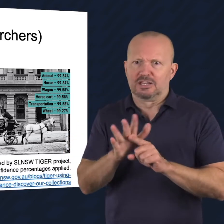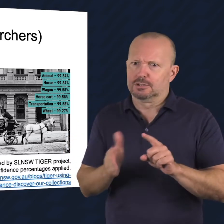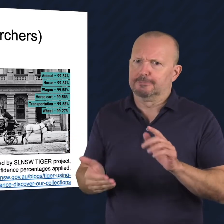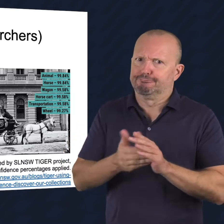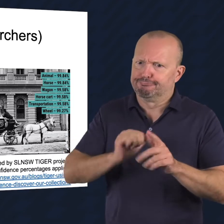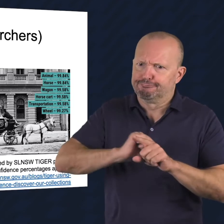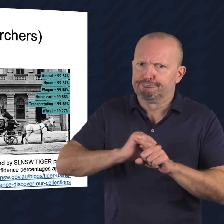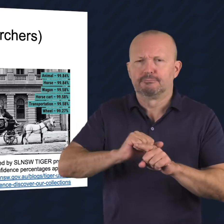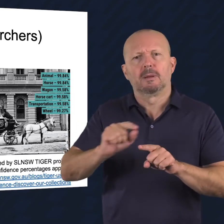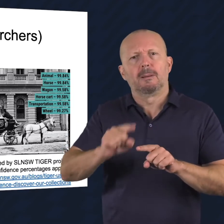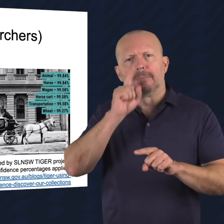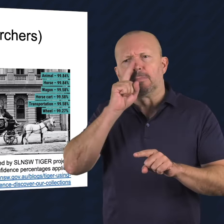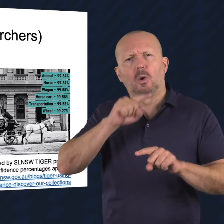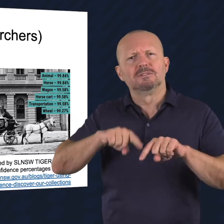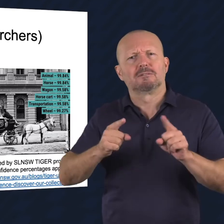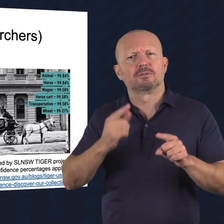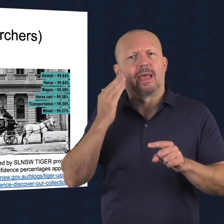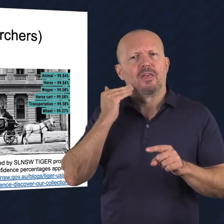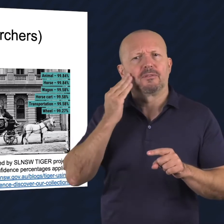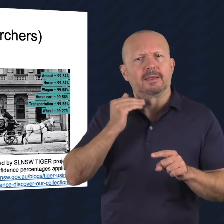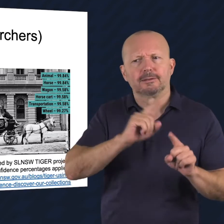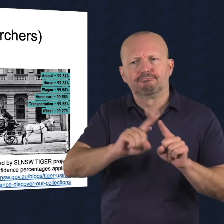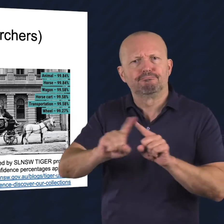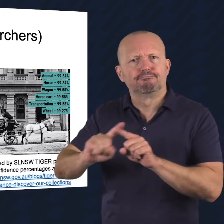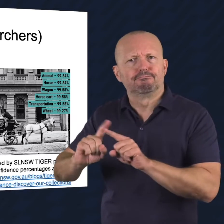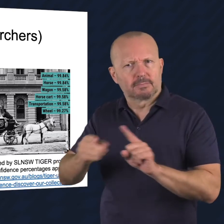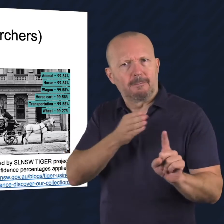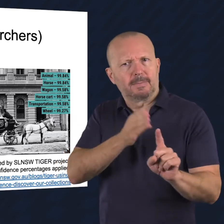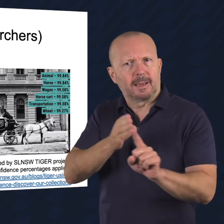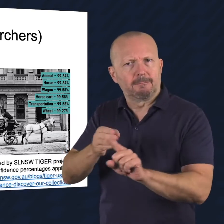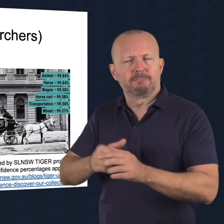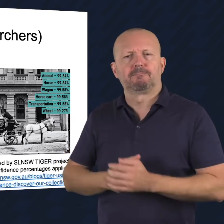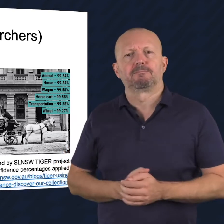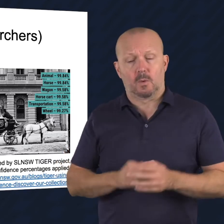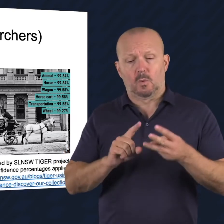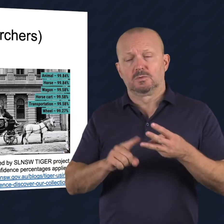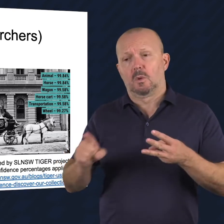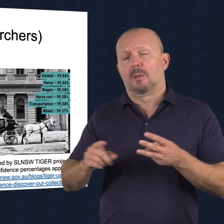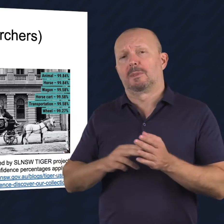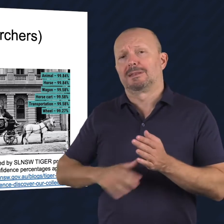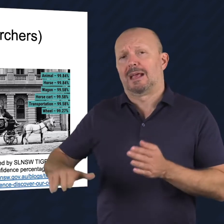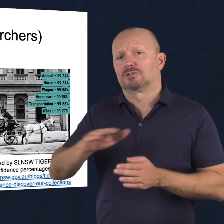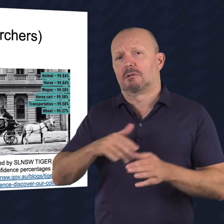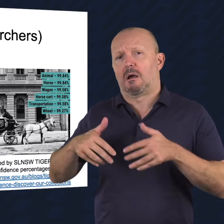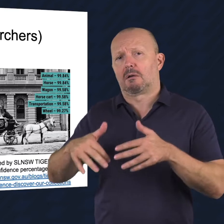and particularly people of diverse racial and ethnic backgrounds. We also saw an experimental project of the National Archives